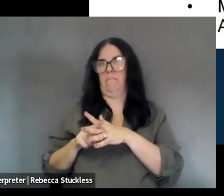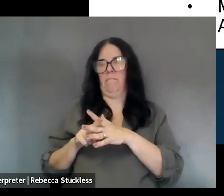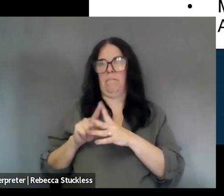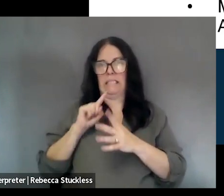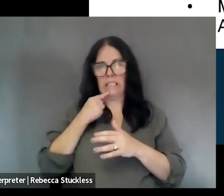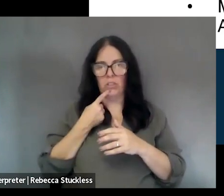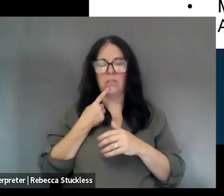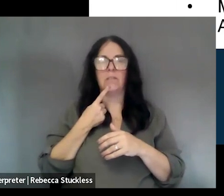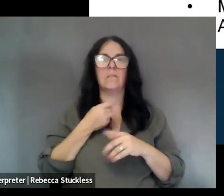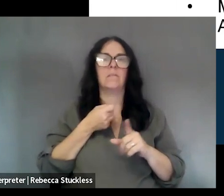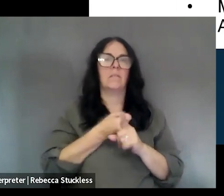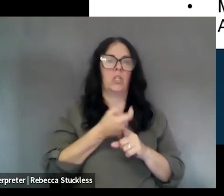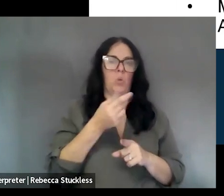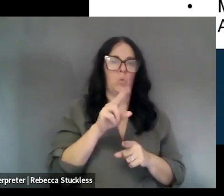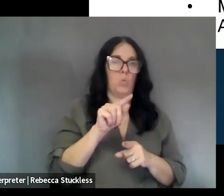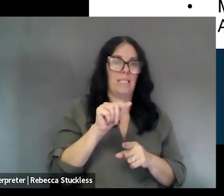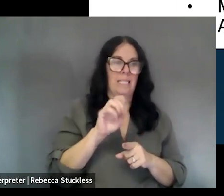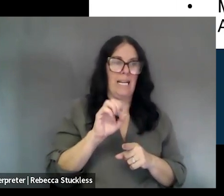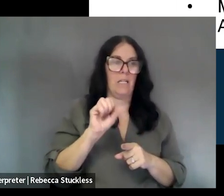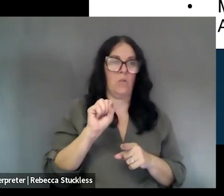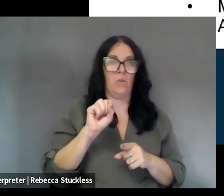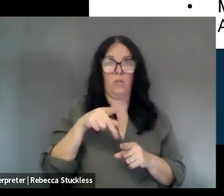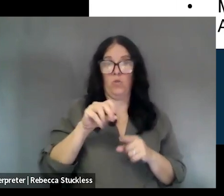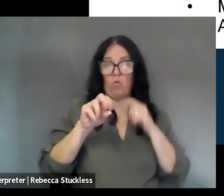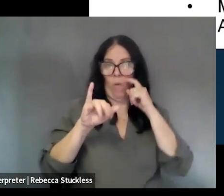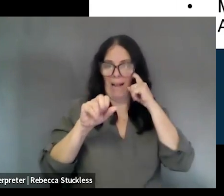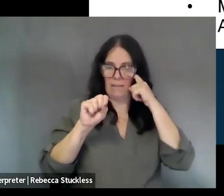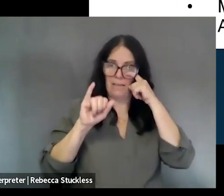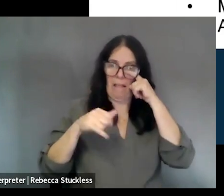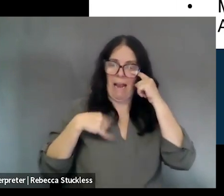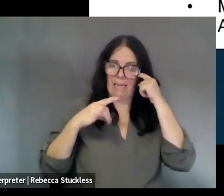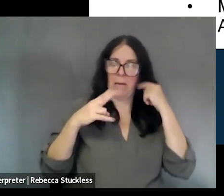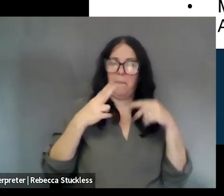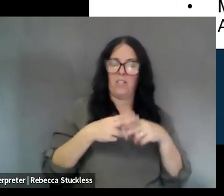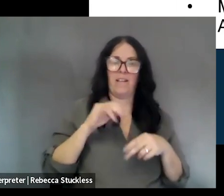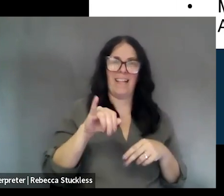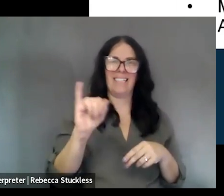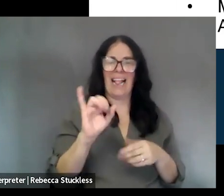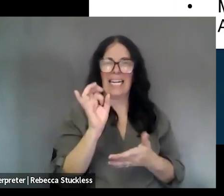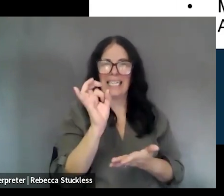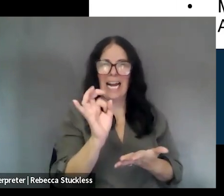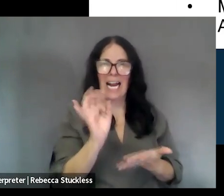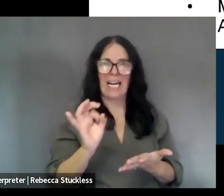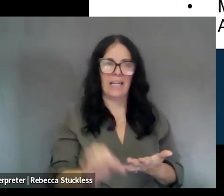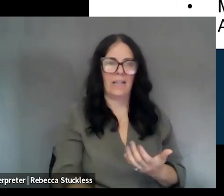psoriasis, which I mentioned previously that those are like the tiny